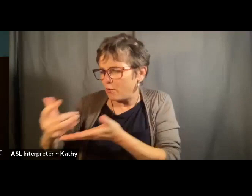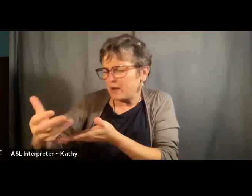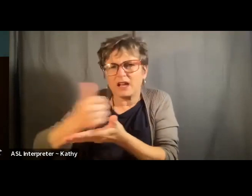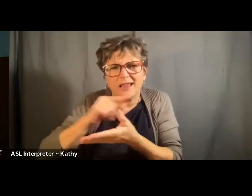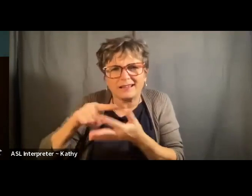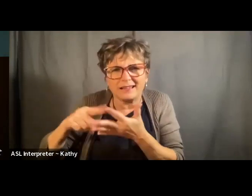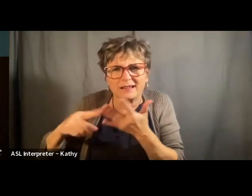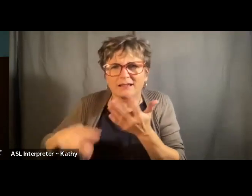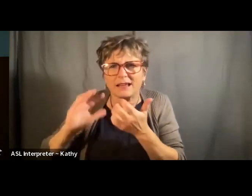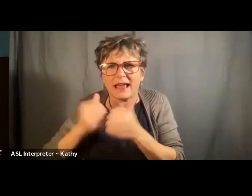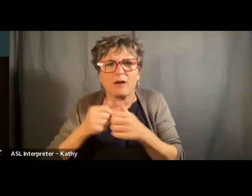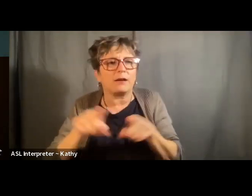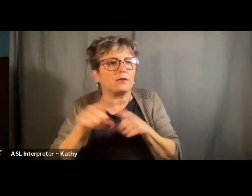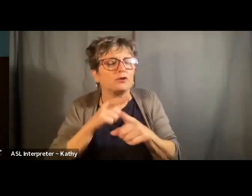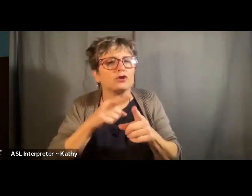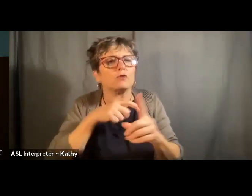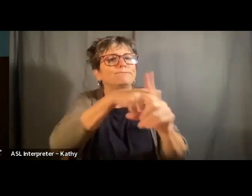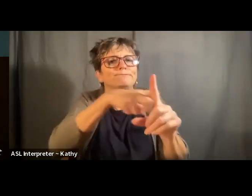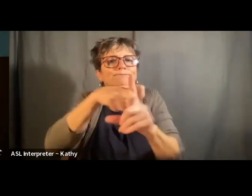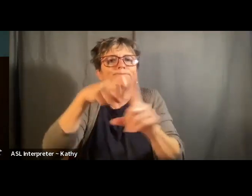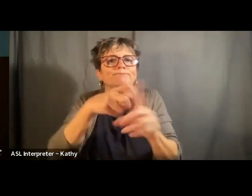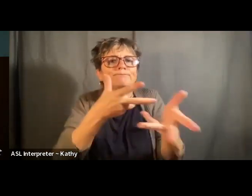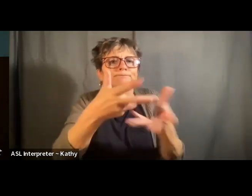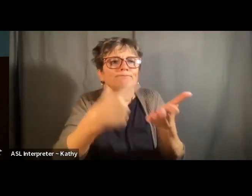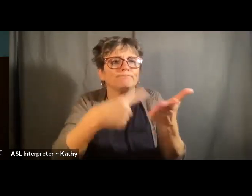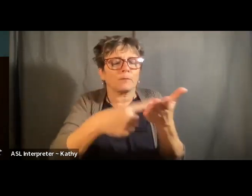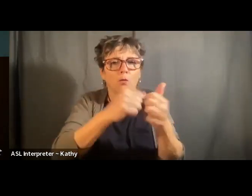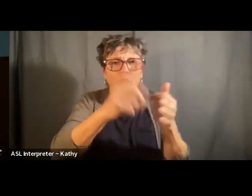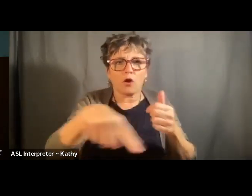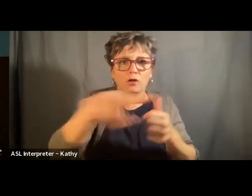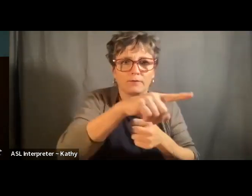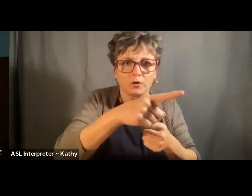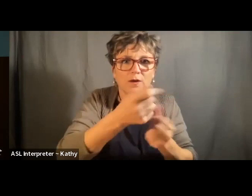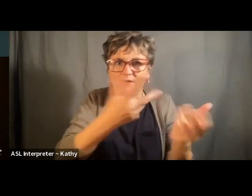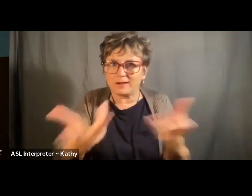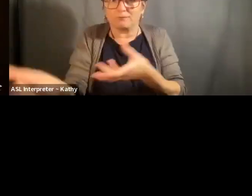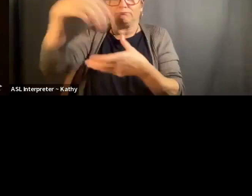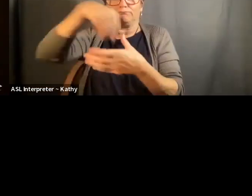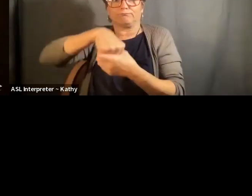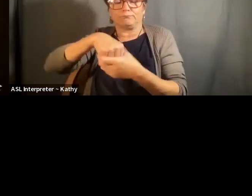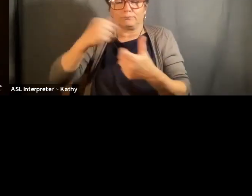with Usher syndrome. With that said, I'm so happy to introduce our speaker today, Megan O'Boyle,